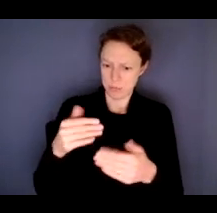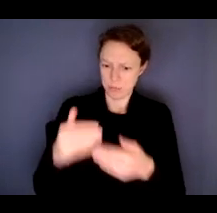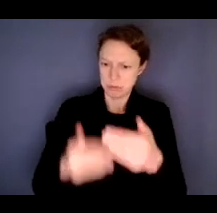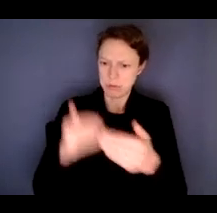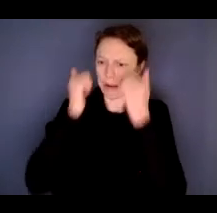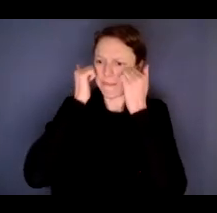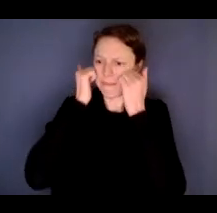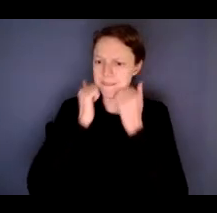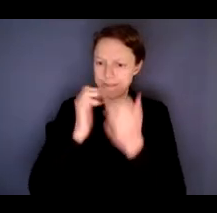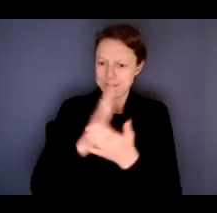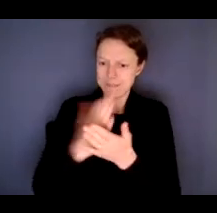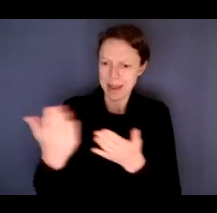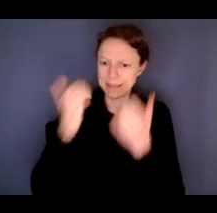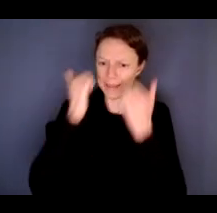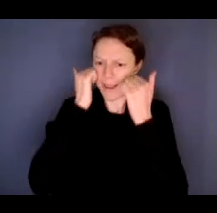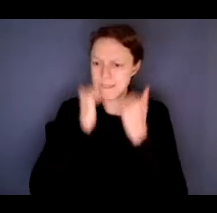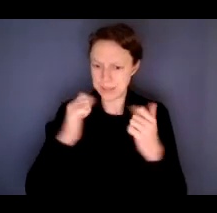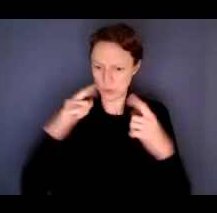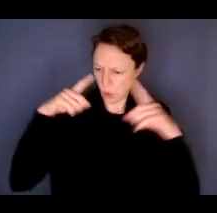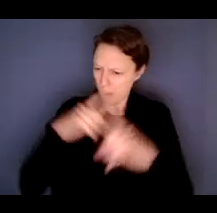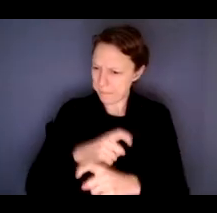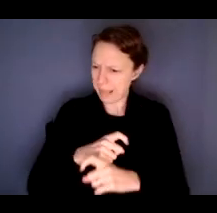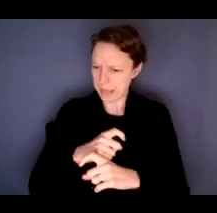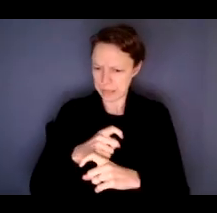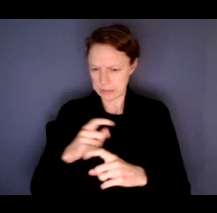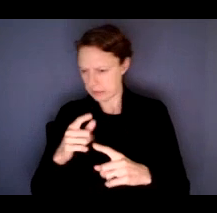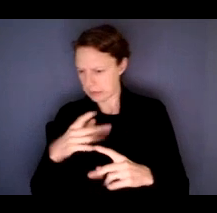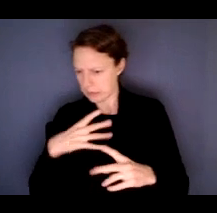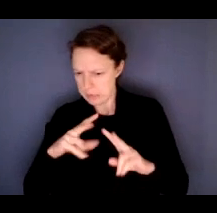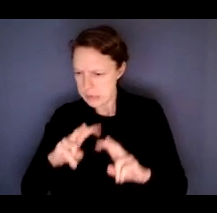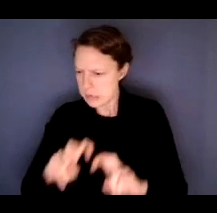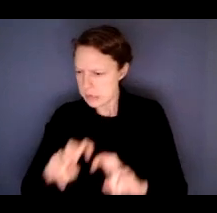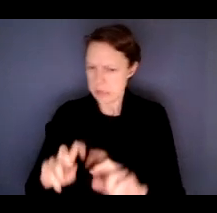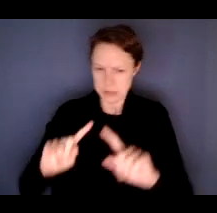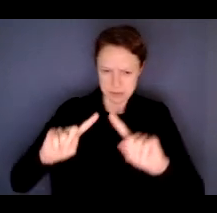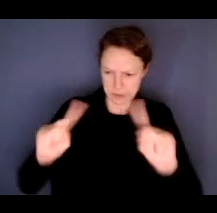it's something that might require a little bit more investigation and they think they